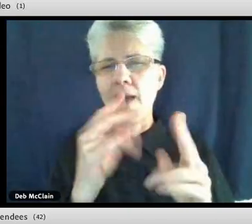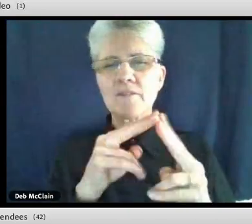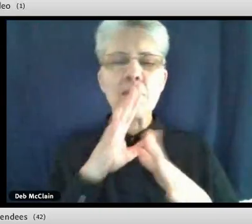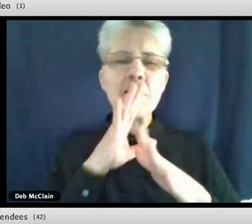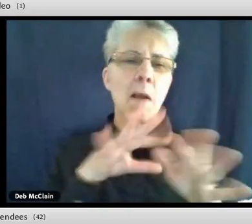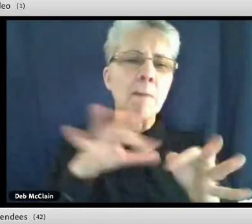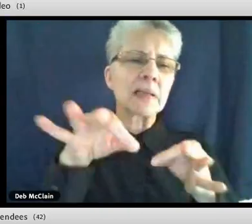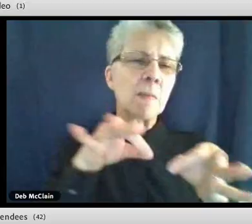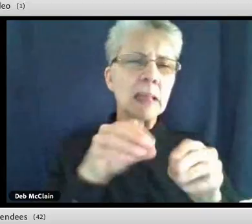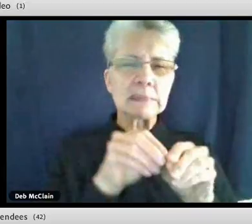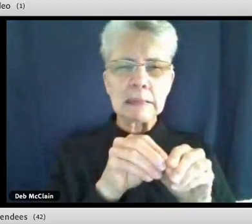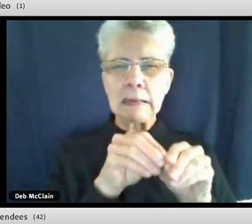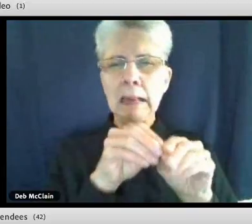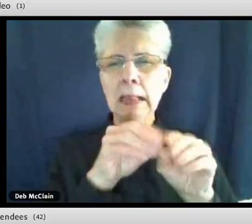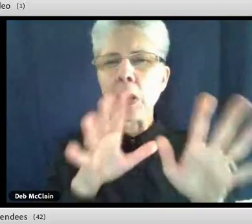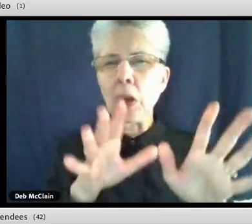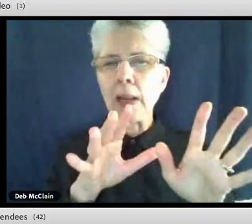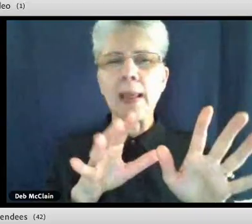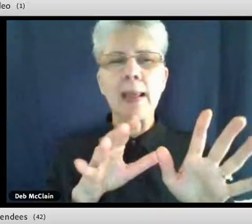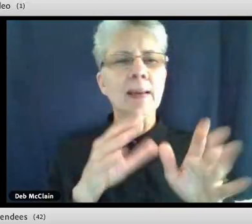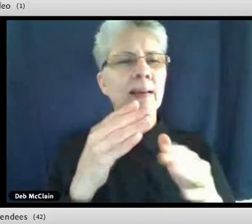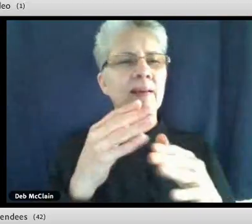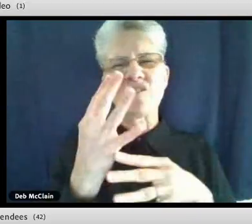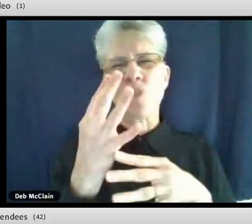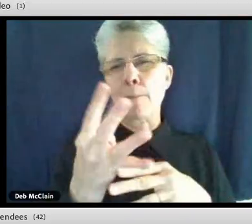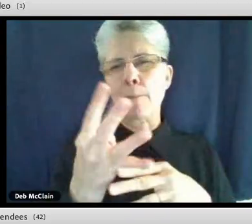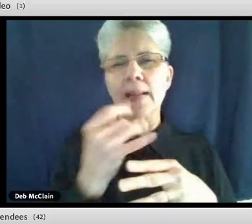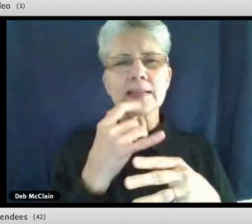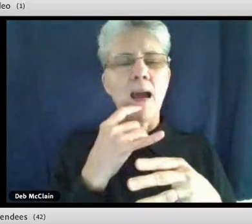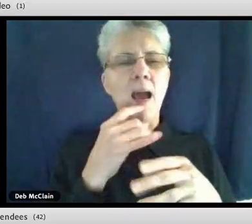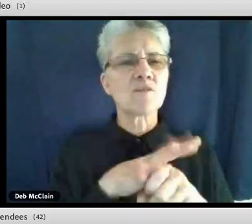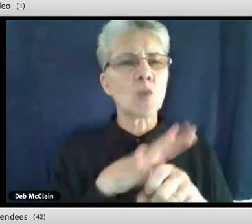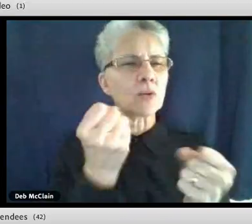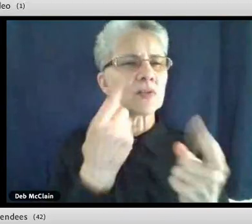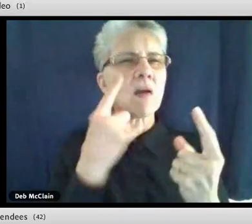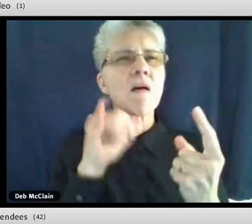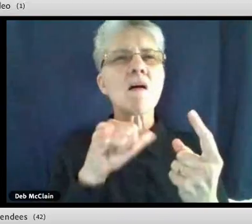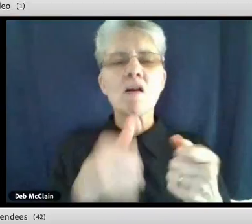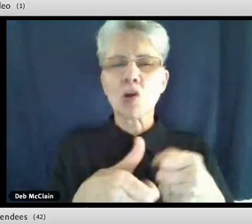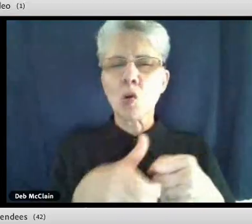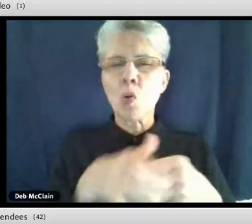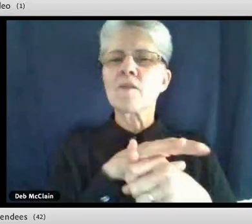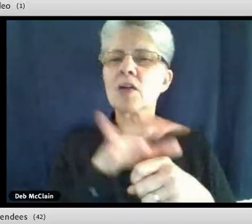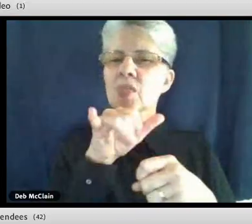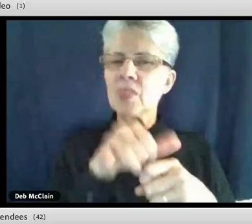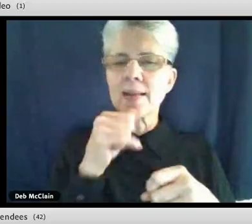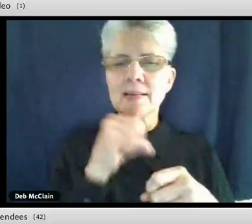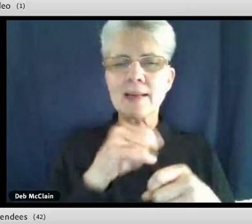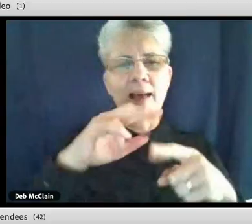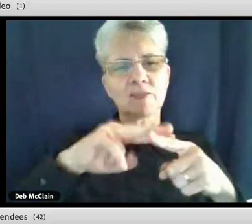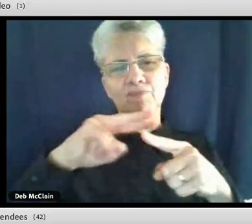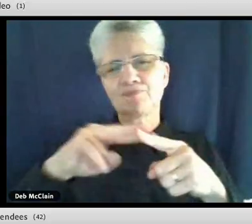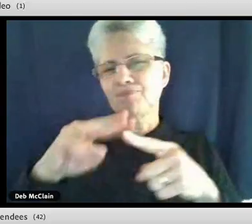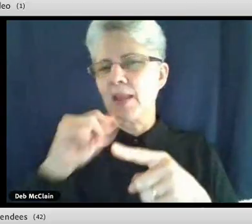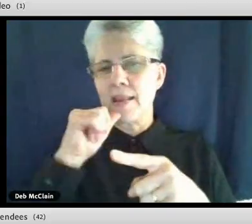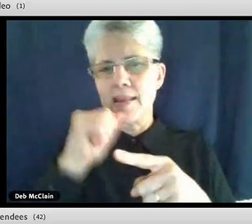explains it very clearly. Within 4 minutes, I had a complete understanding, and it wasn't using a lot of medical jargon,